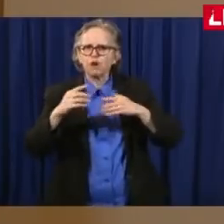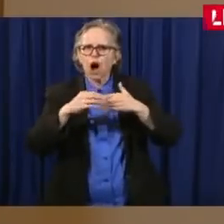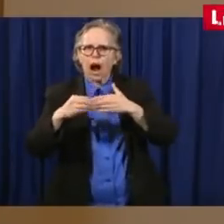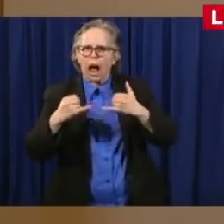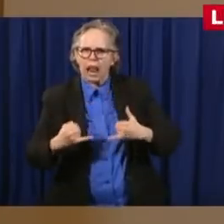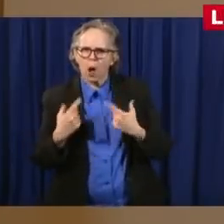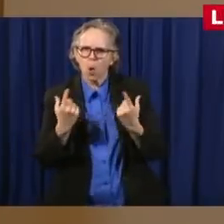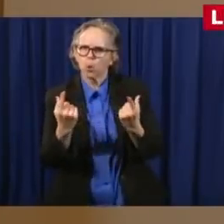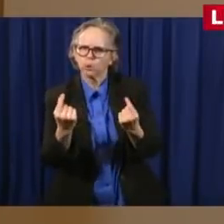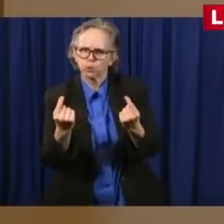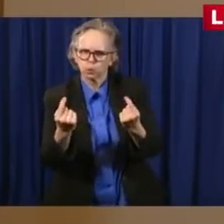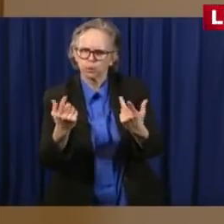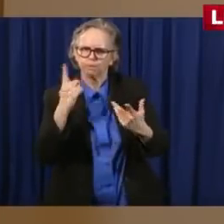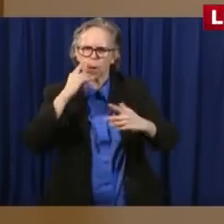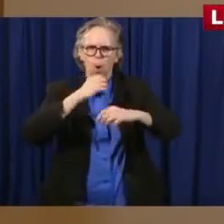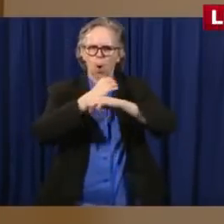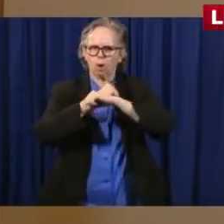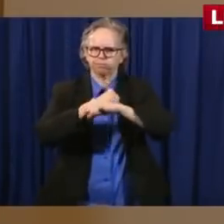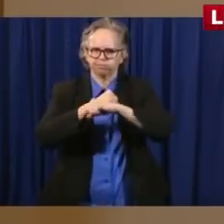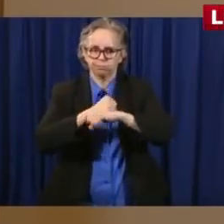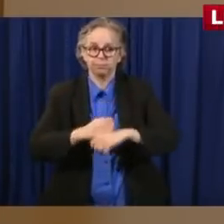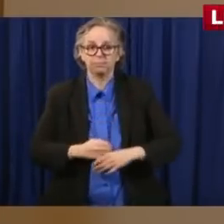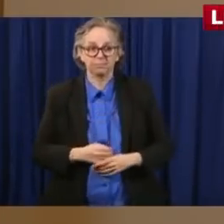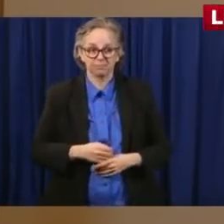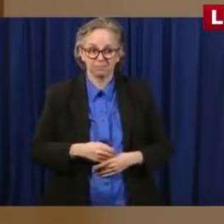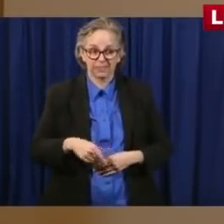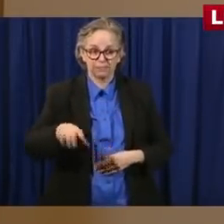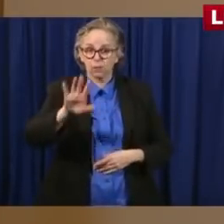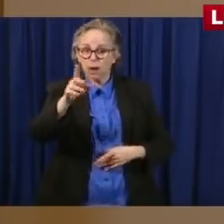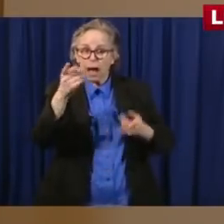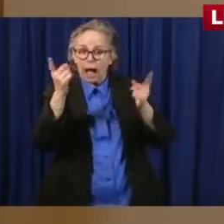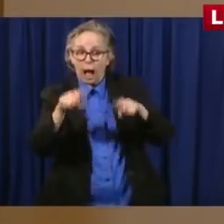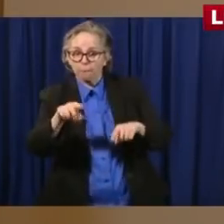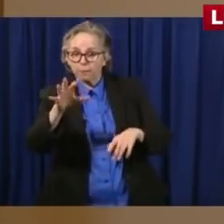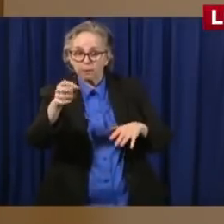WE HAVE AN EXTENSIVE SET OF GUIDELINES.